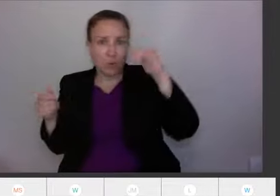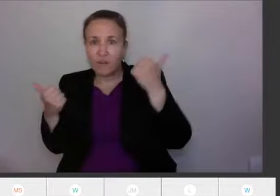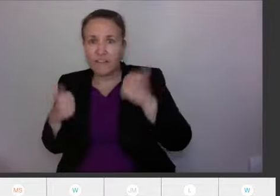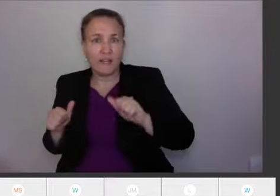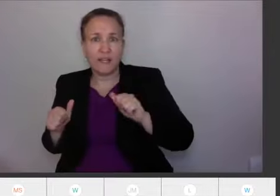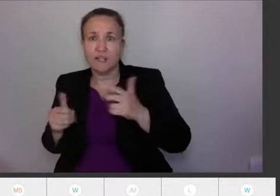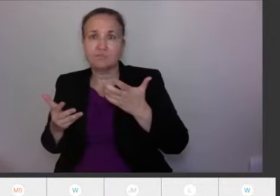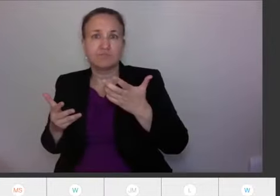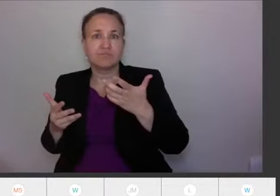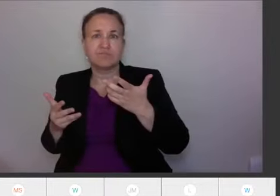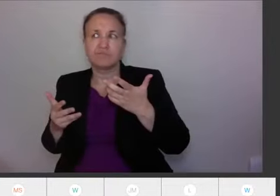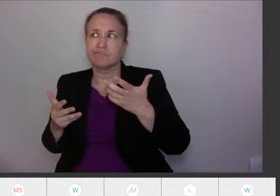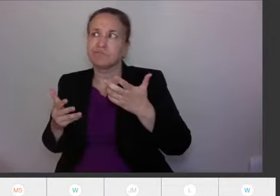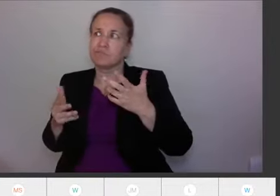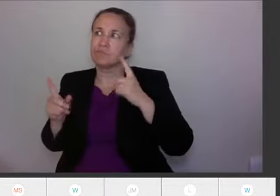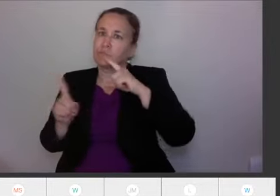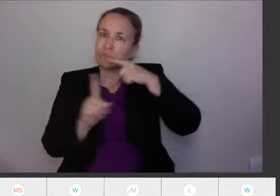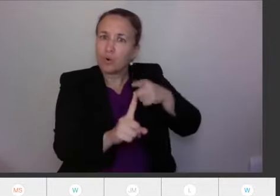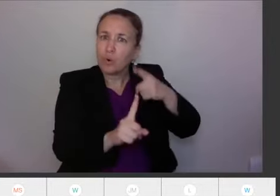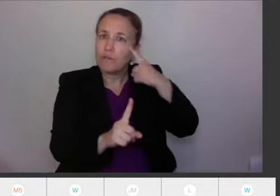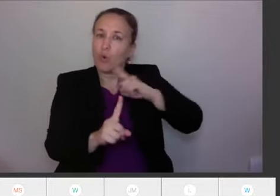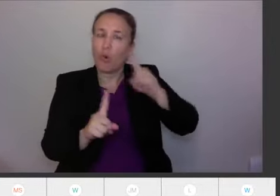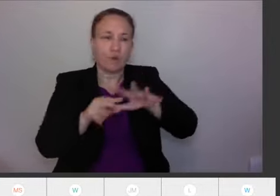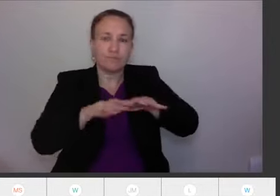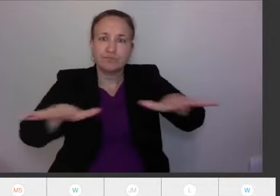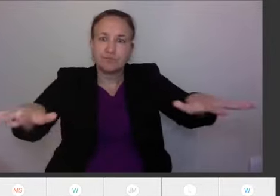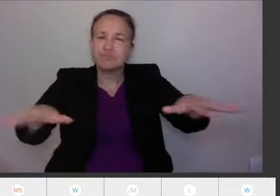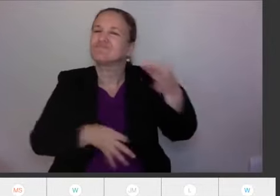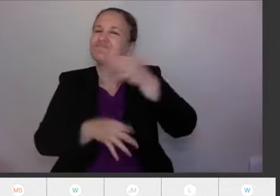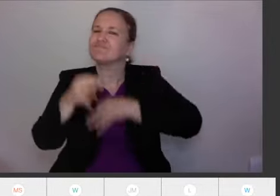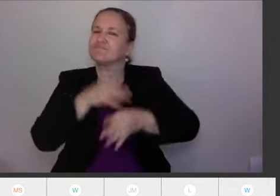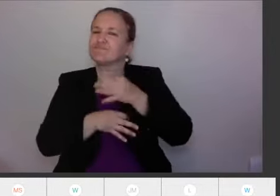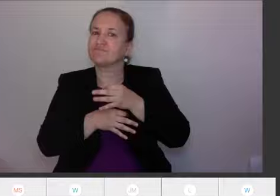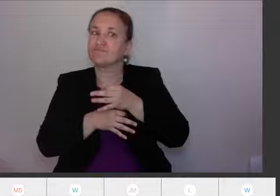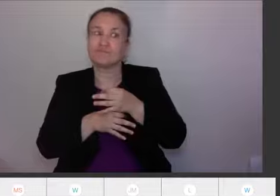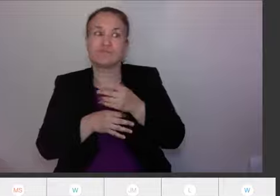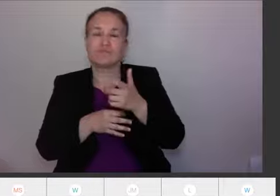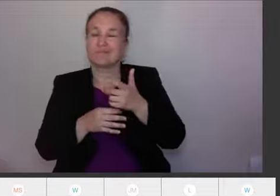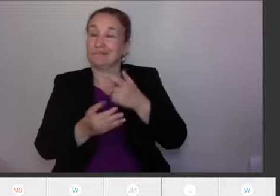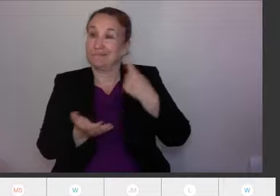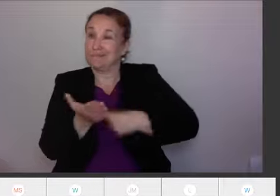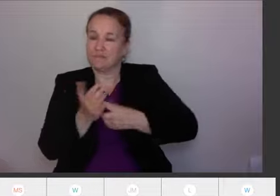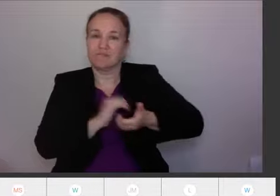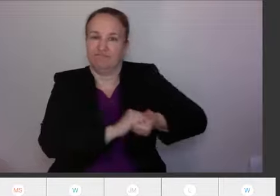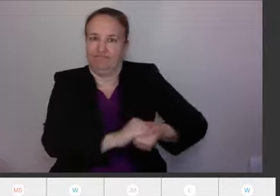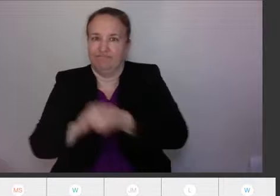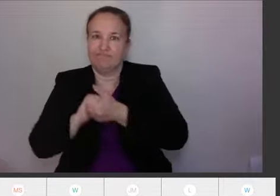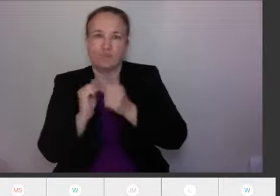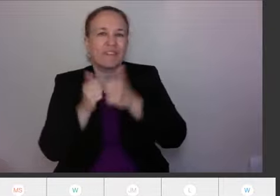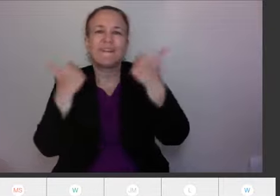move to do any sort of blanket order that it would be you know individual collaborative discussions with any counties in which they had